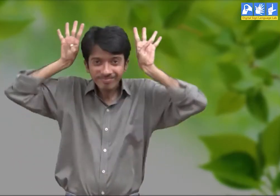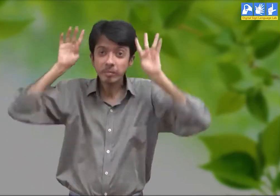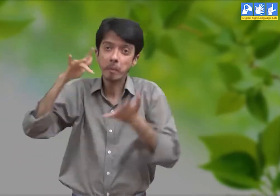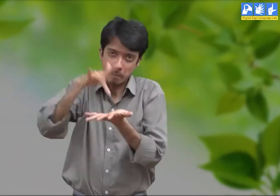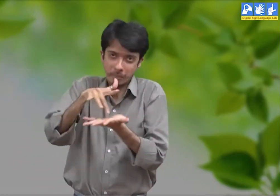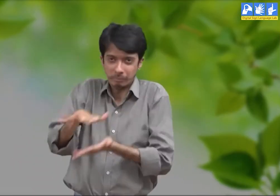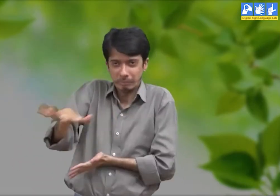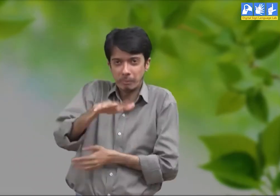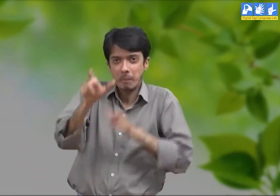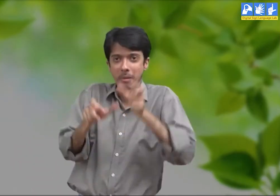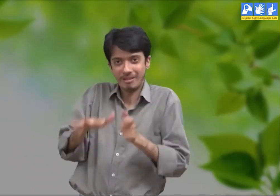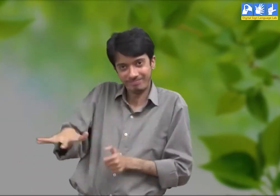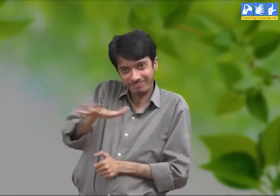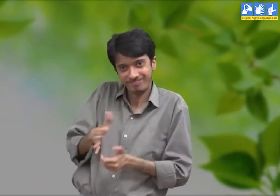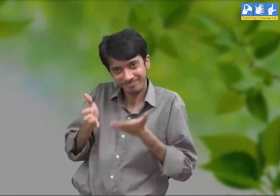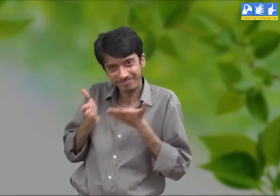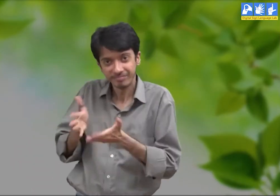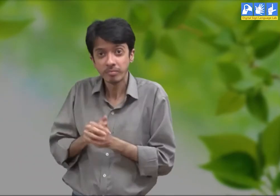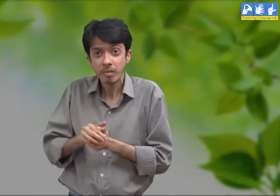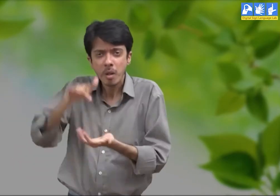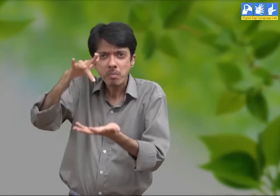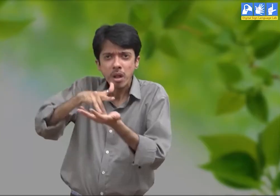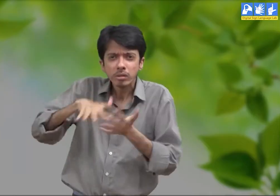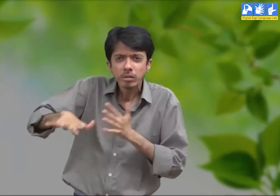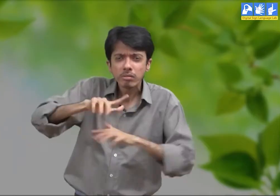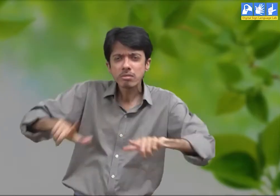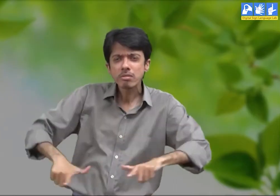The leaders of this movement was the tribals of Singhbhum district.